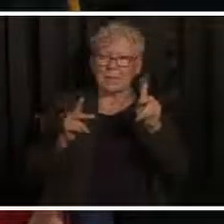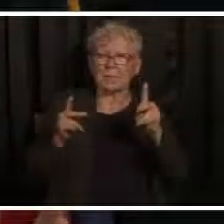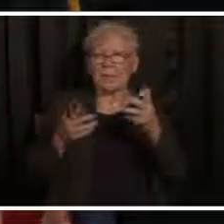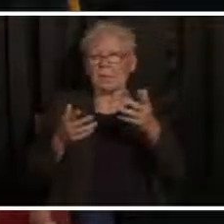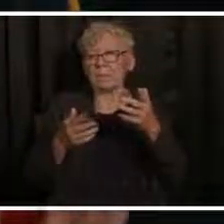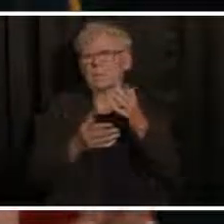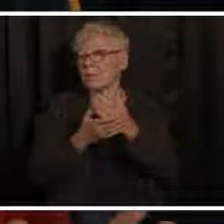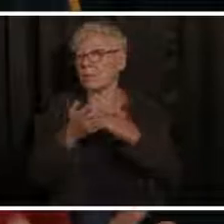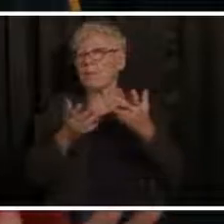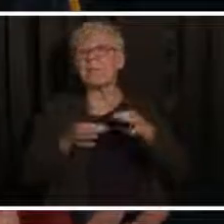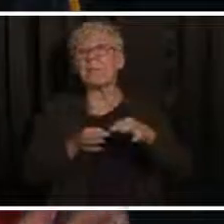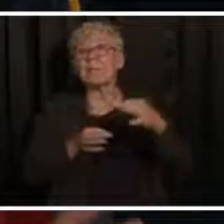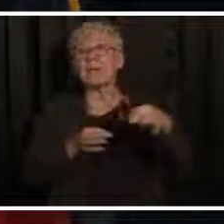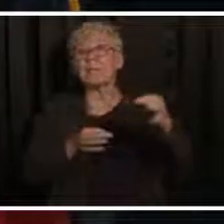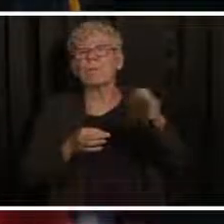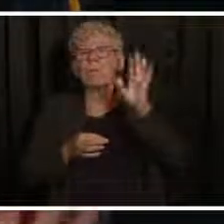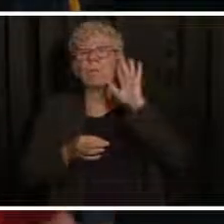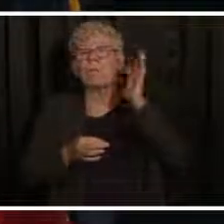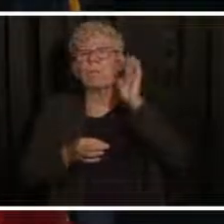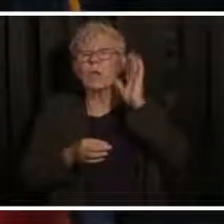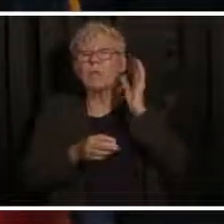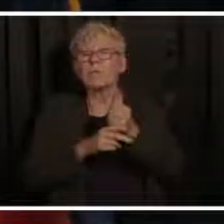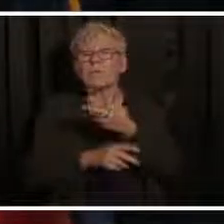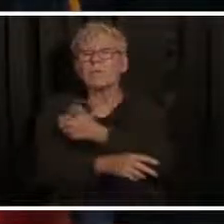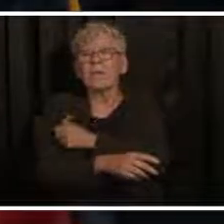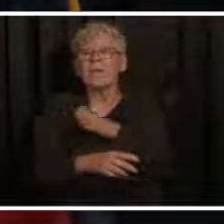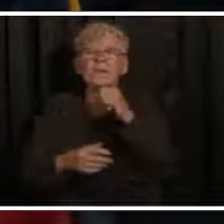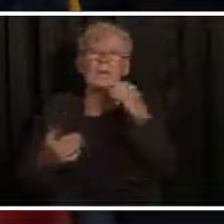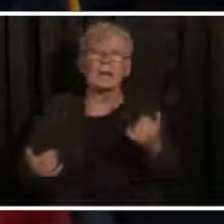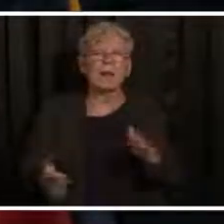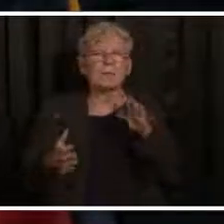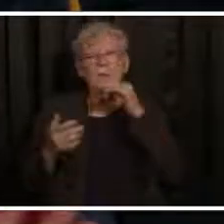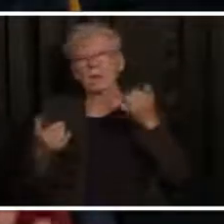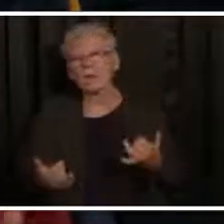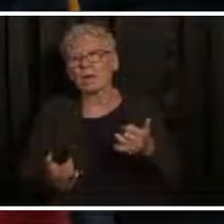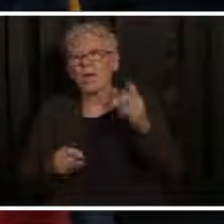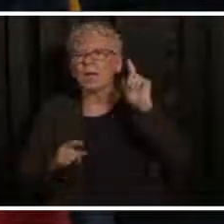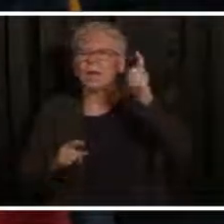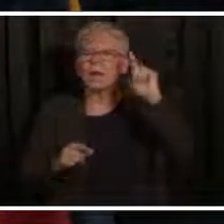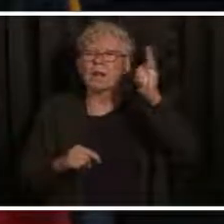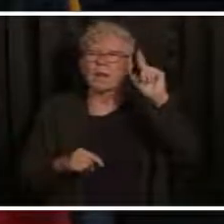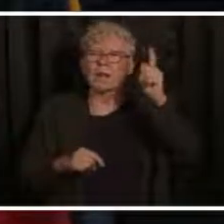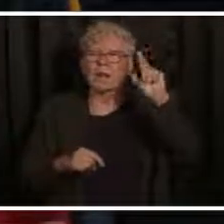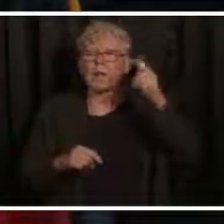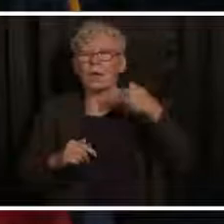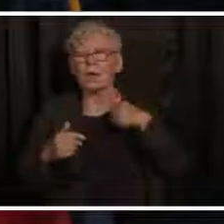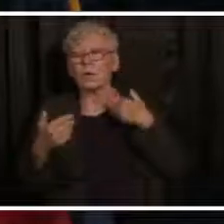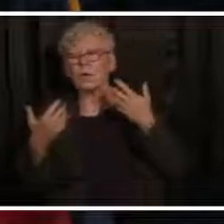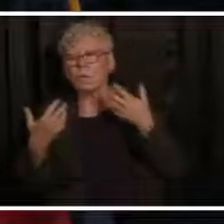yeah, I'll probably get it someday not tomorrow, not next week. I don't want to be for I want more people to get it.